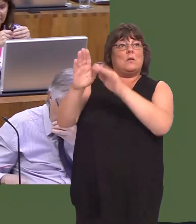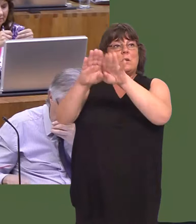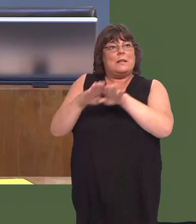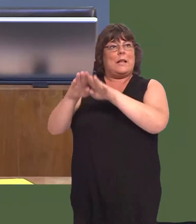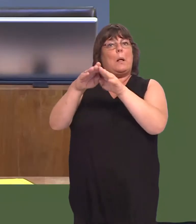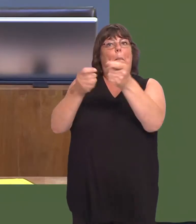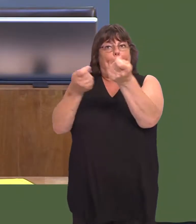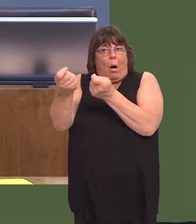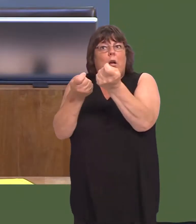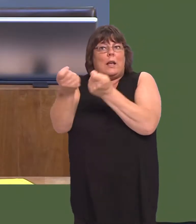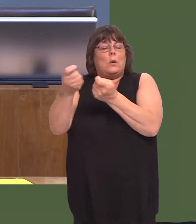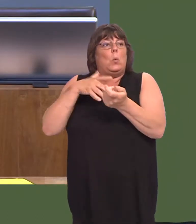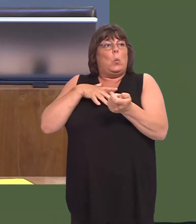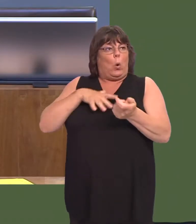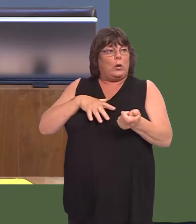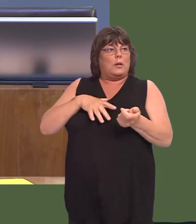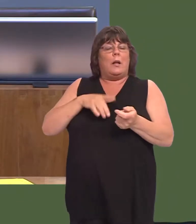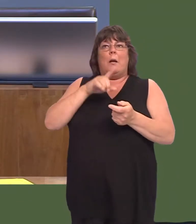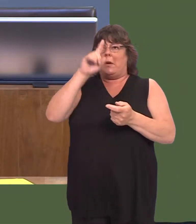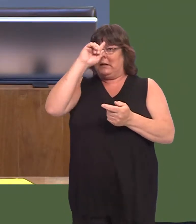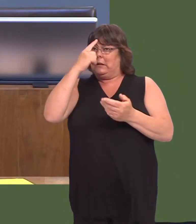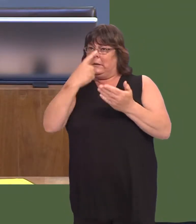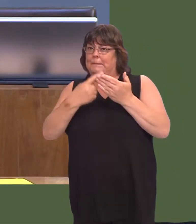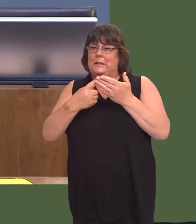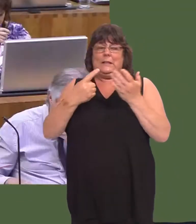Carwyn Jones: We understand that there is a difference between membership and access,